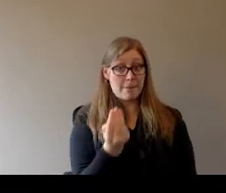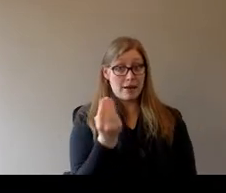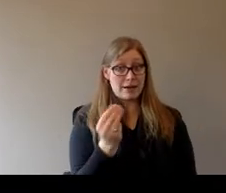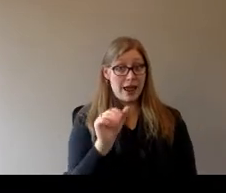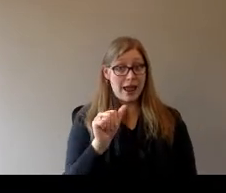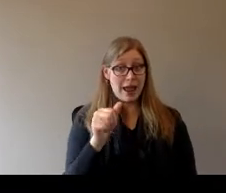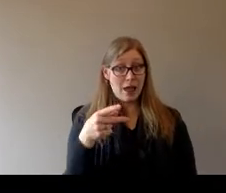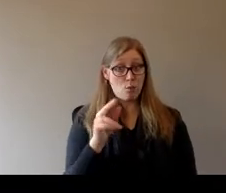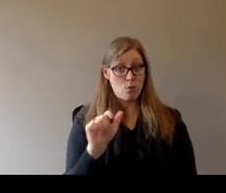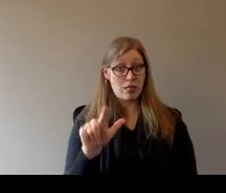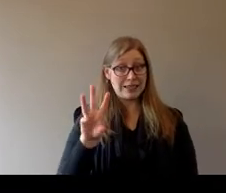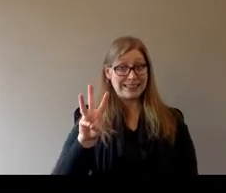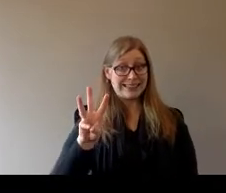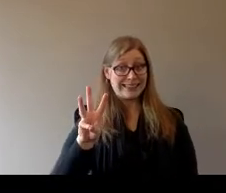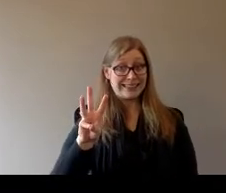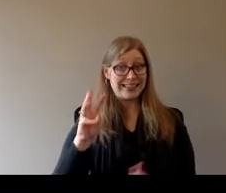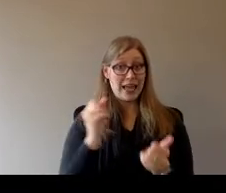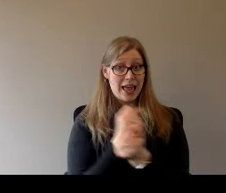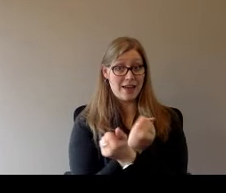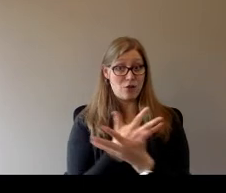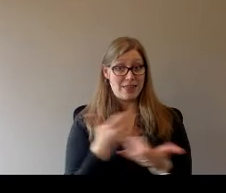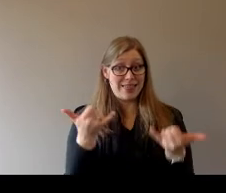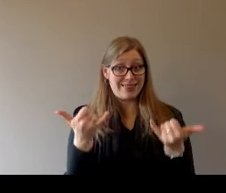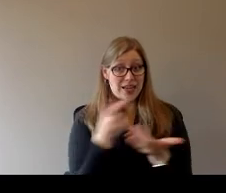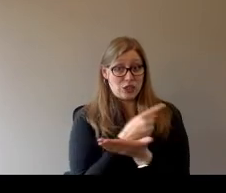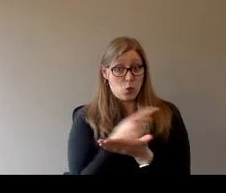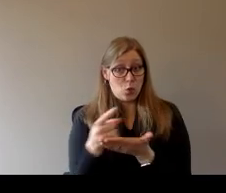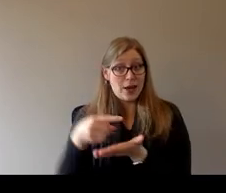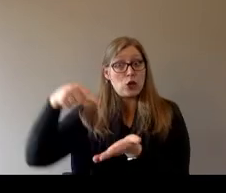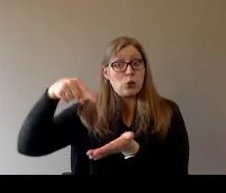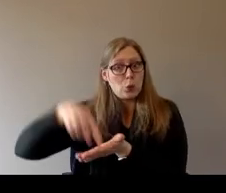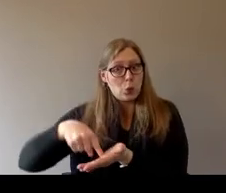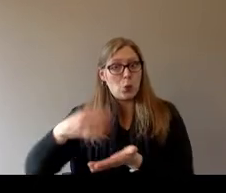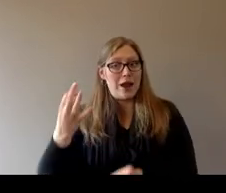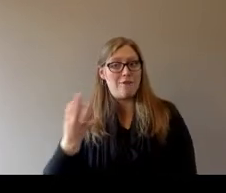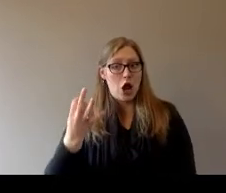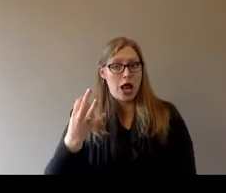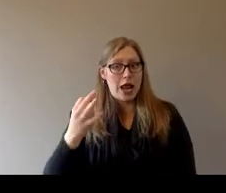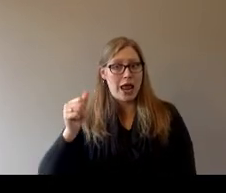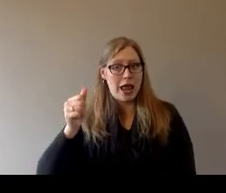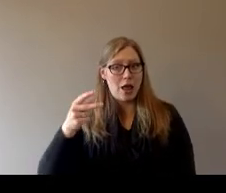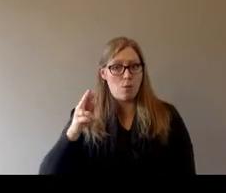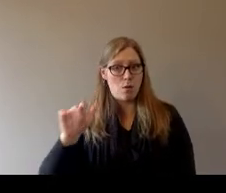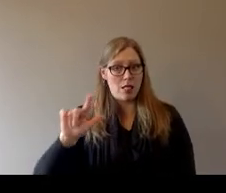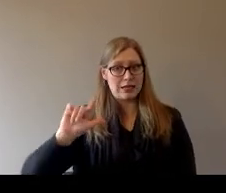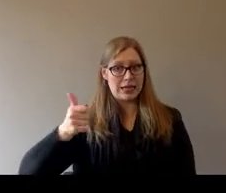by the end of the week Friday, April 10.